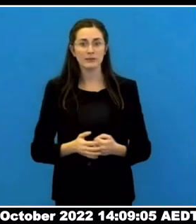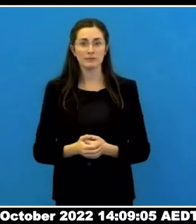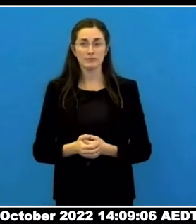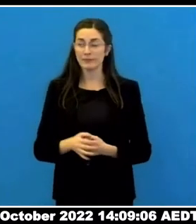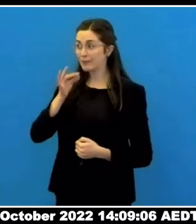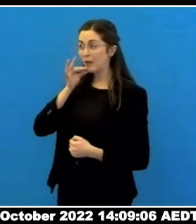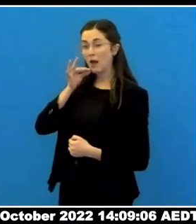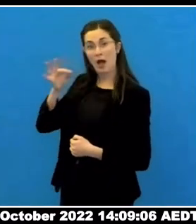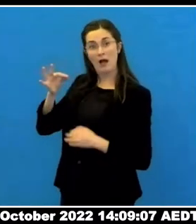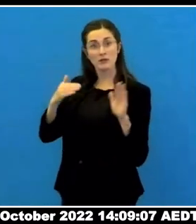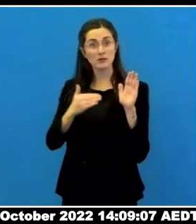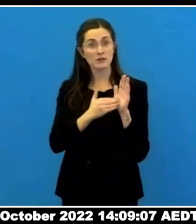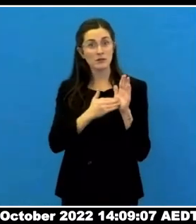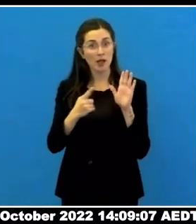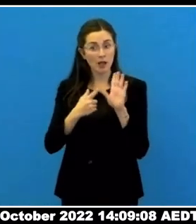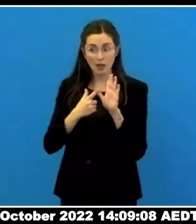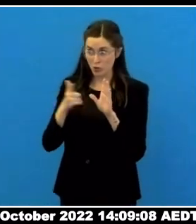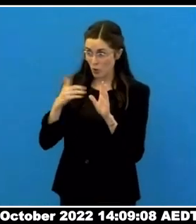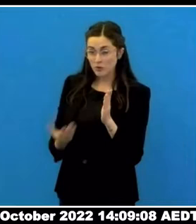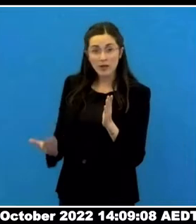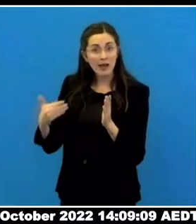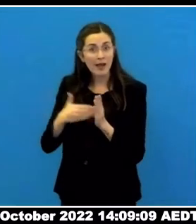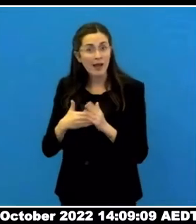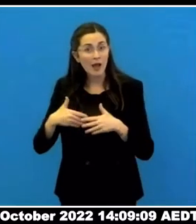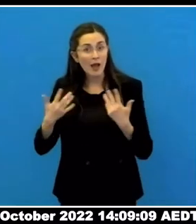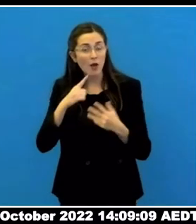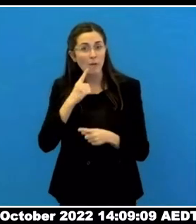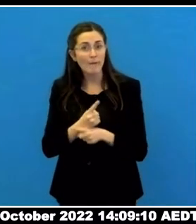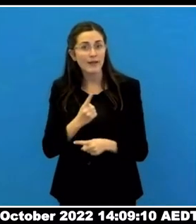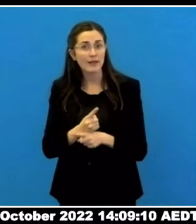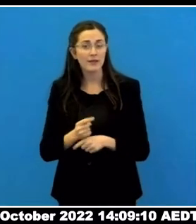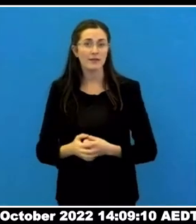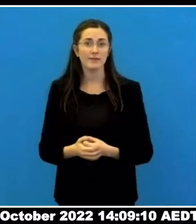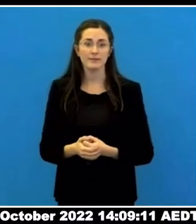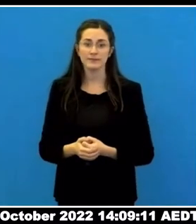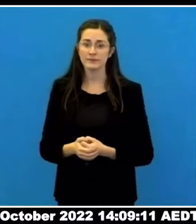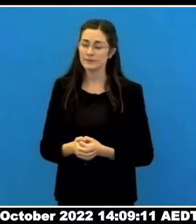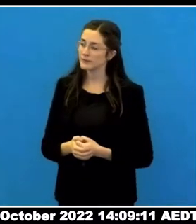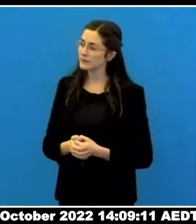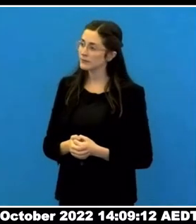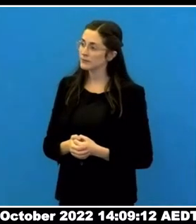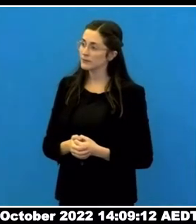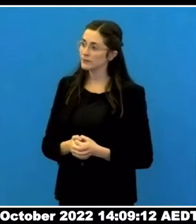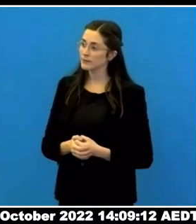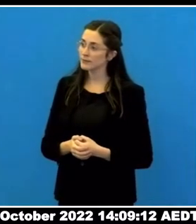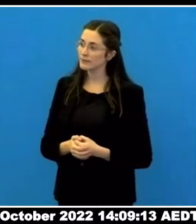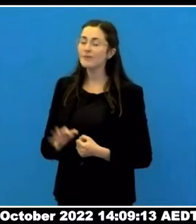is there anything that you want to say or add at this point? No. Keep going?